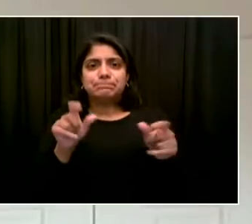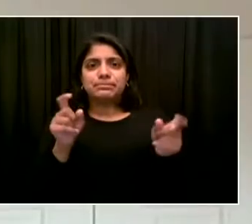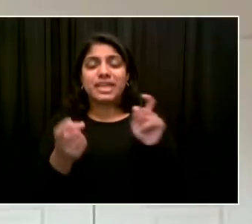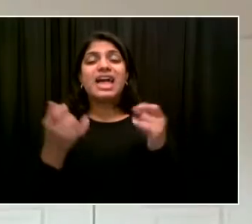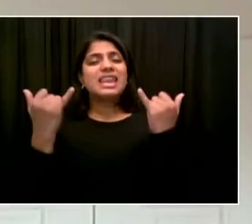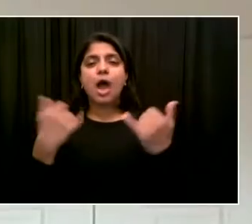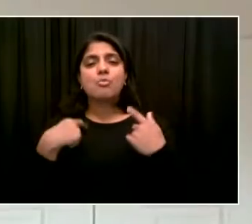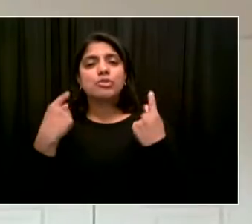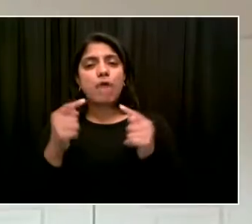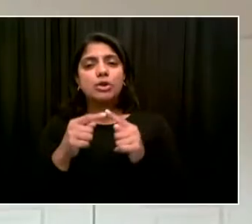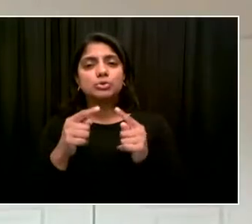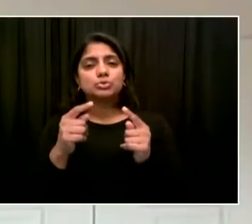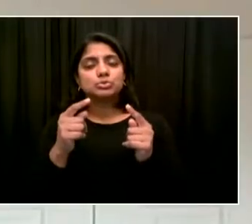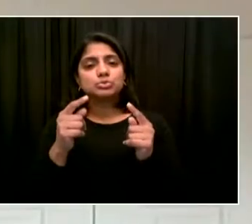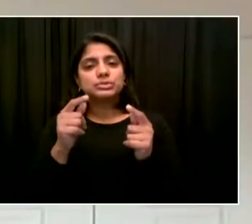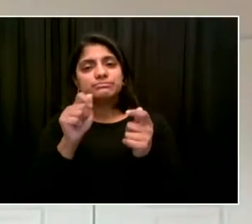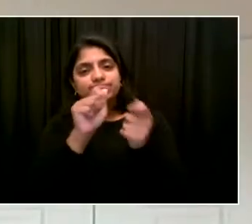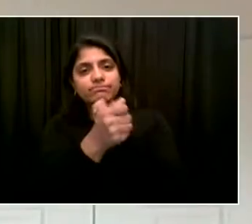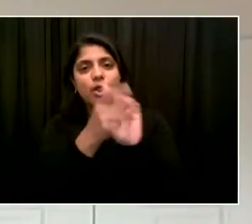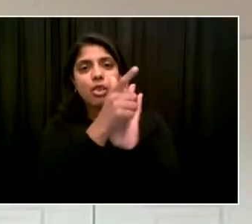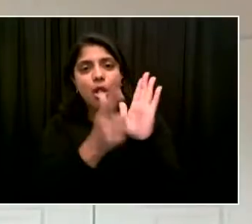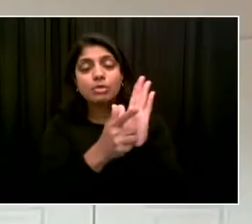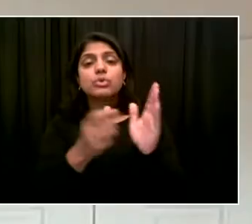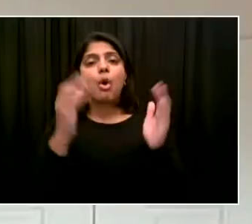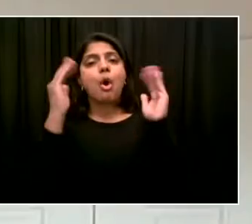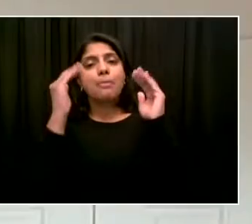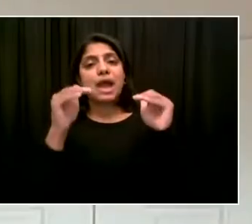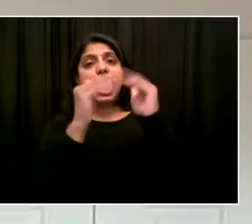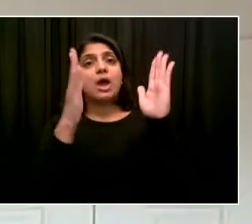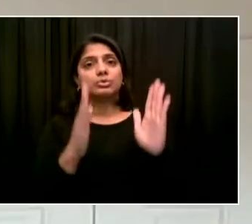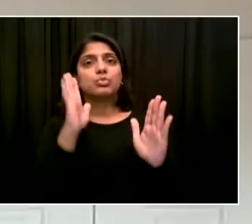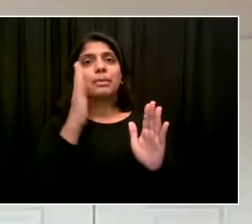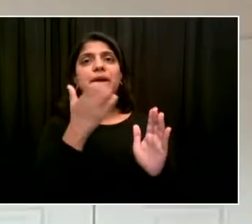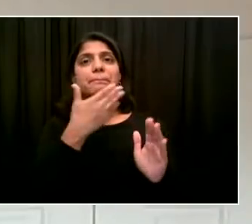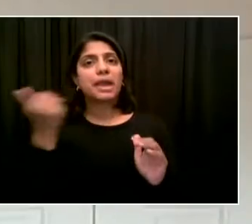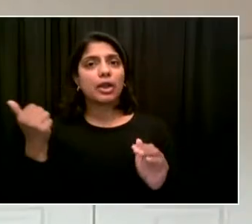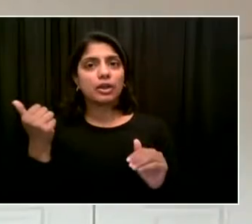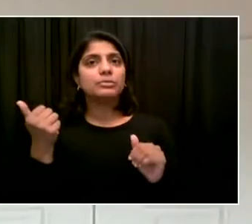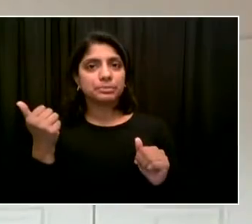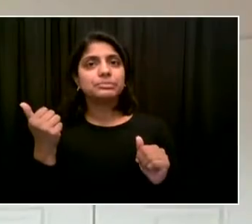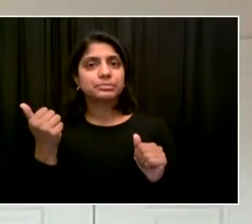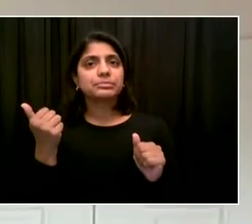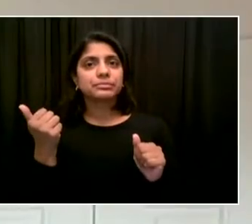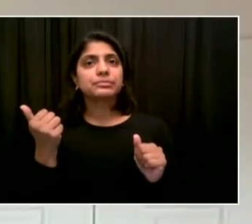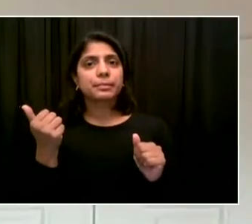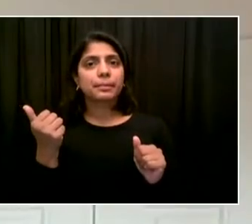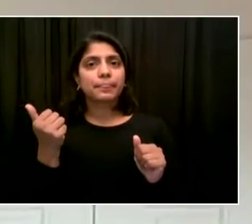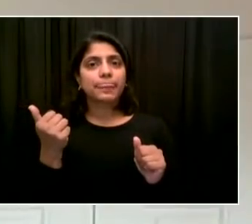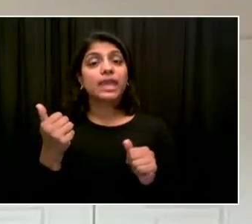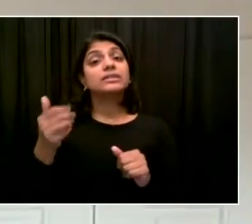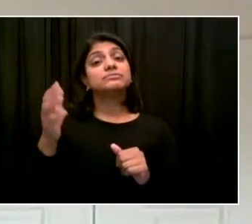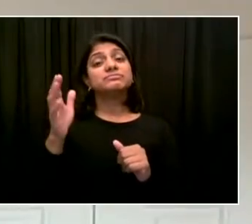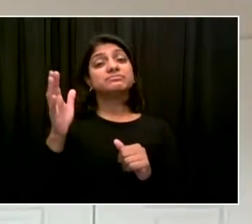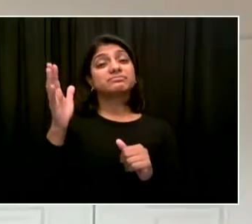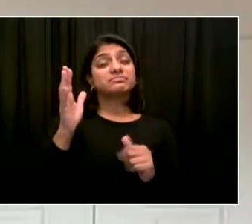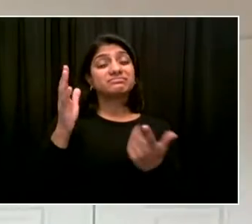THAT TODAY IS EXACTLY WHAT WE DID. WERE ABLE TO MAKE HOUSING THE BEST DEVELOPMENT OPTION, ELIMINATE